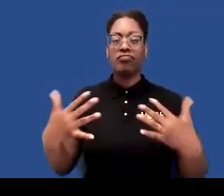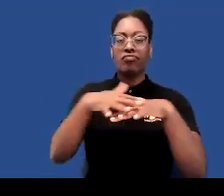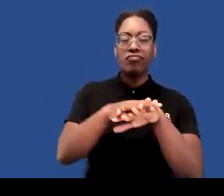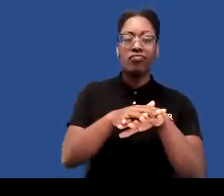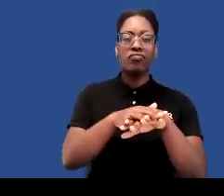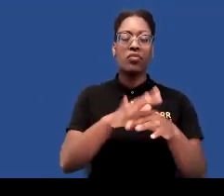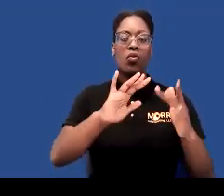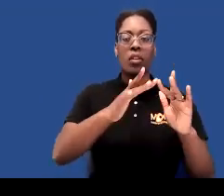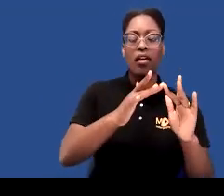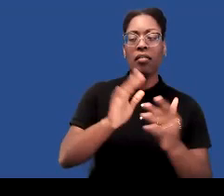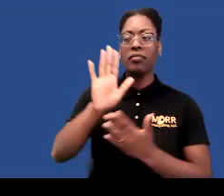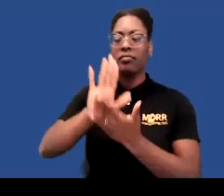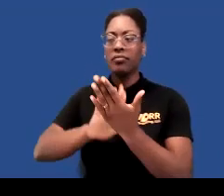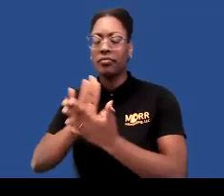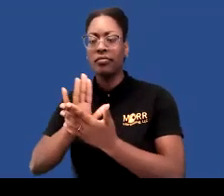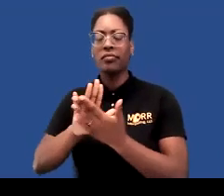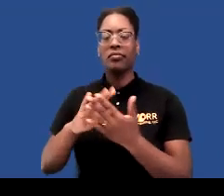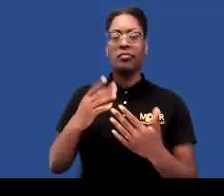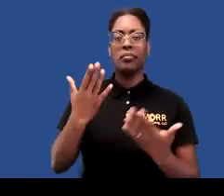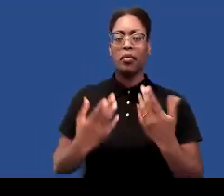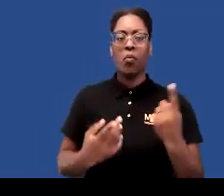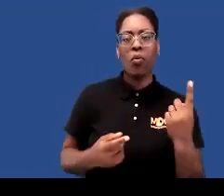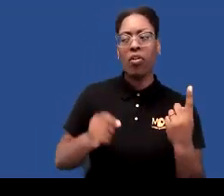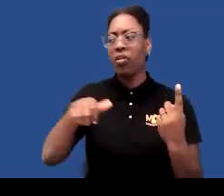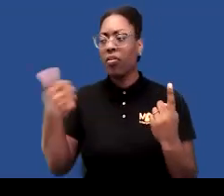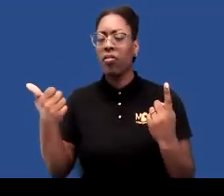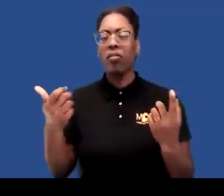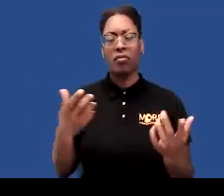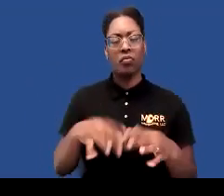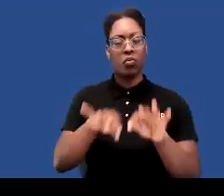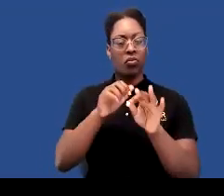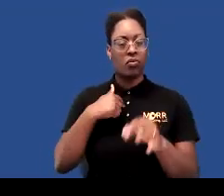and how we might serve them better. I ve listed here all the things